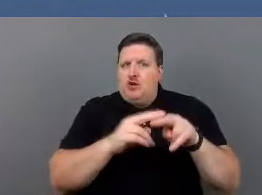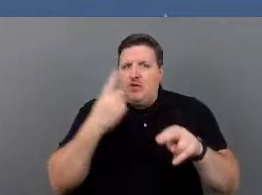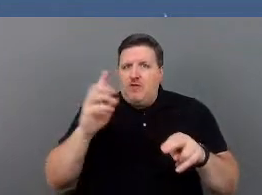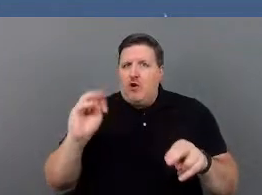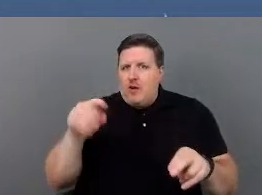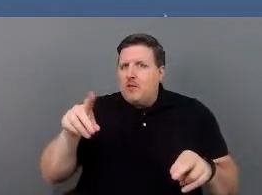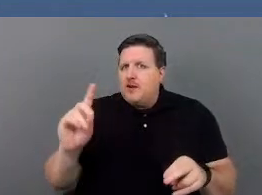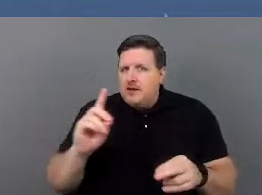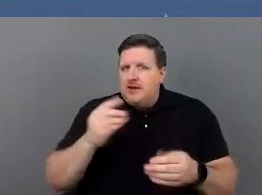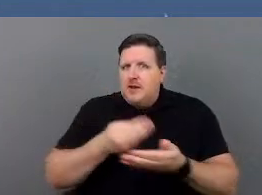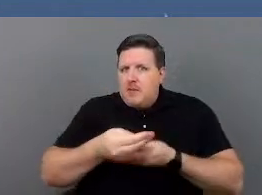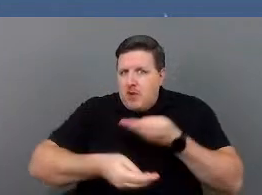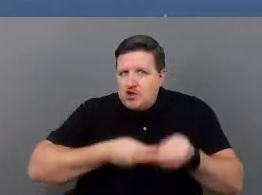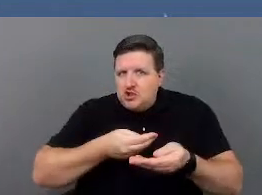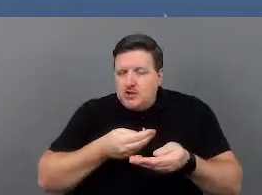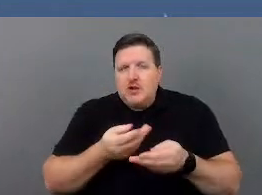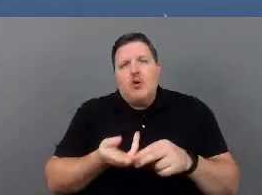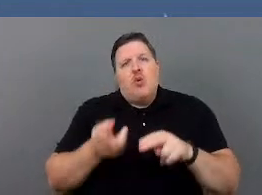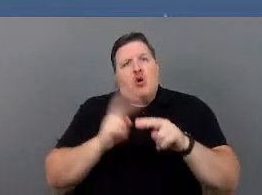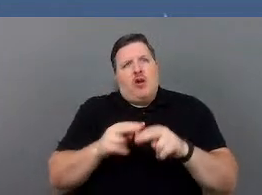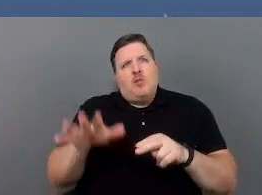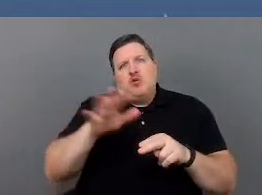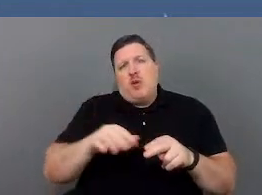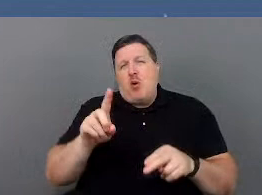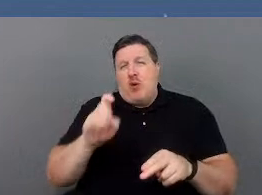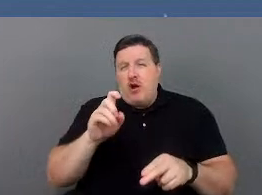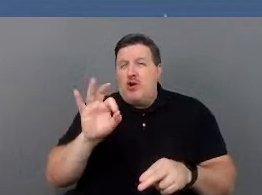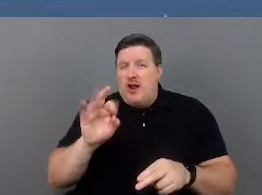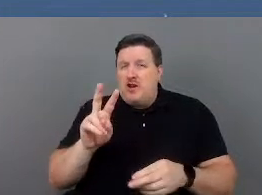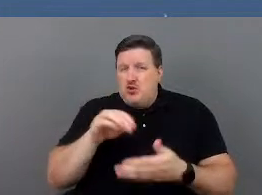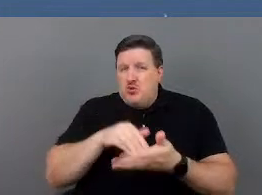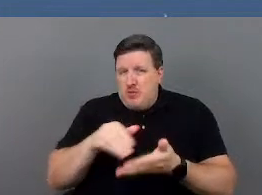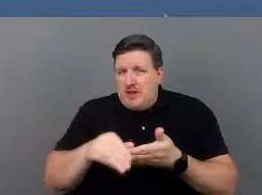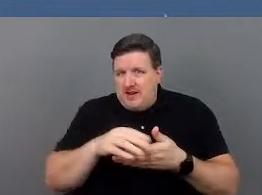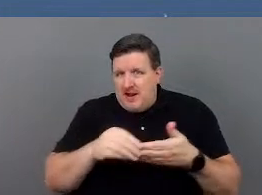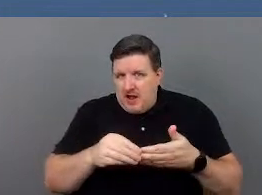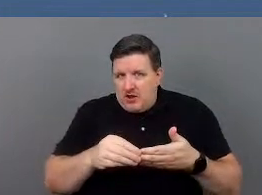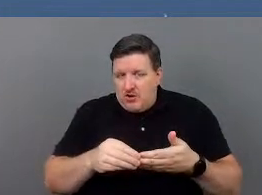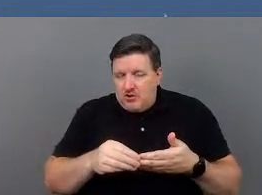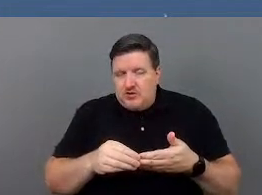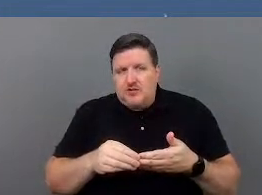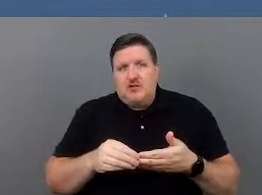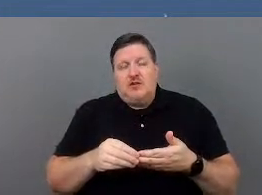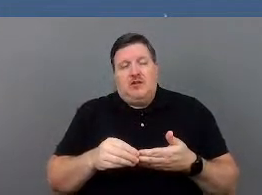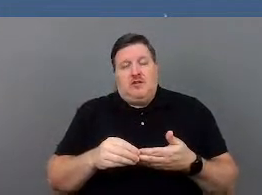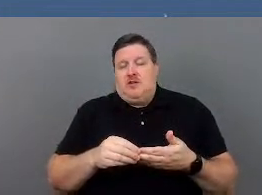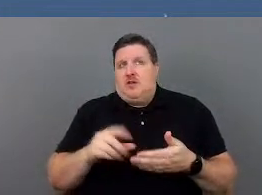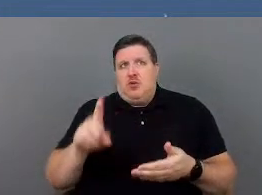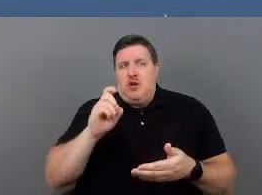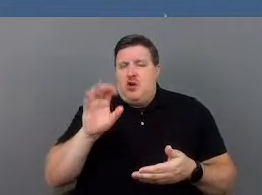THIS WILL ONLY GO TO FUND SYSTEMATIC PROFILING AND PUNISHMENT OF BIPOC COMMUNITY MEMBERS.